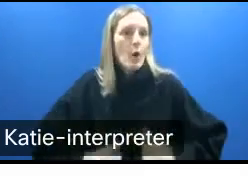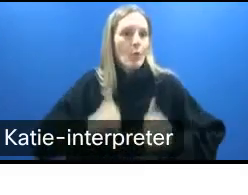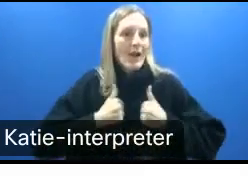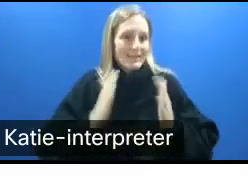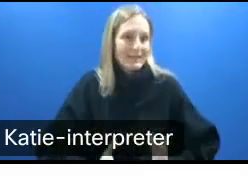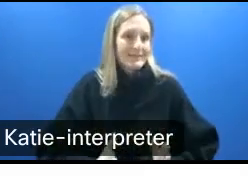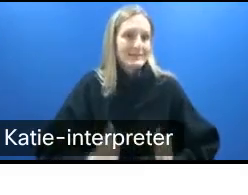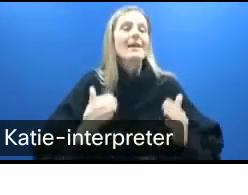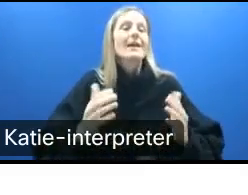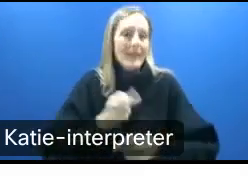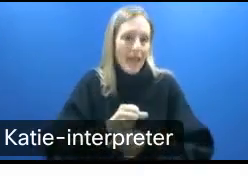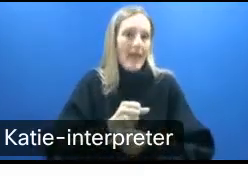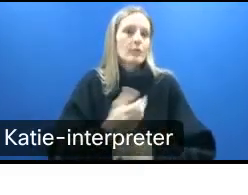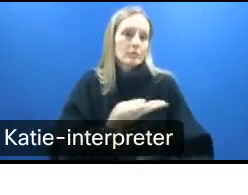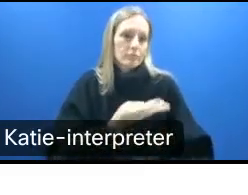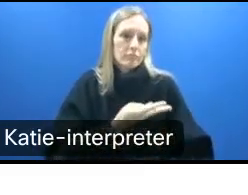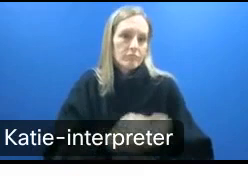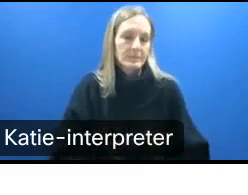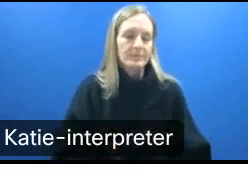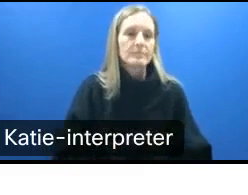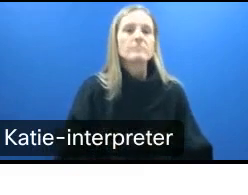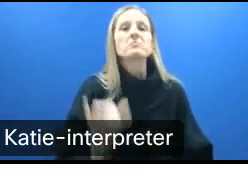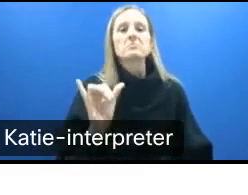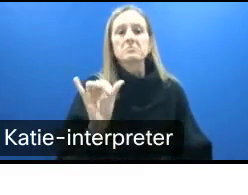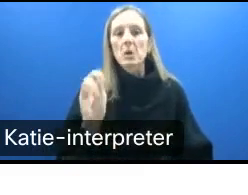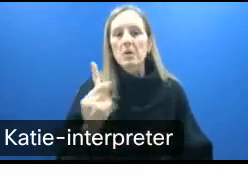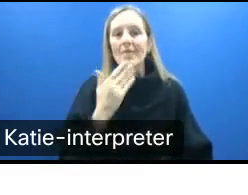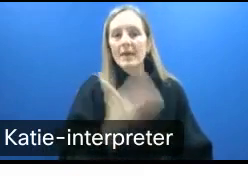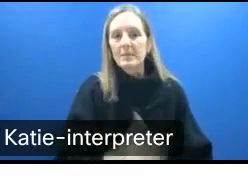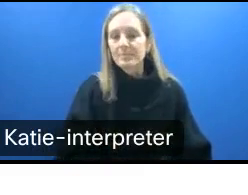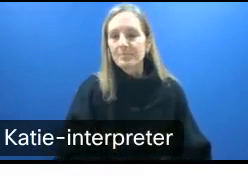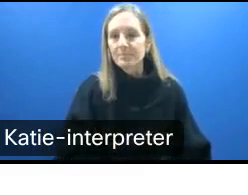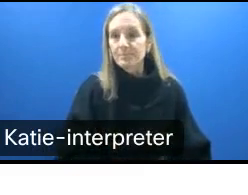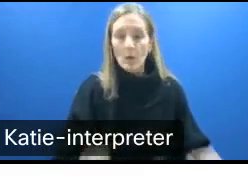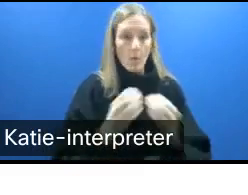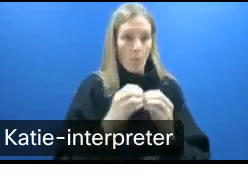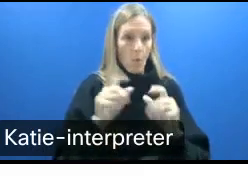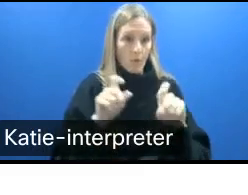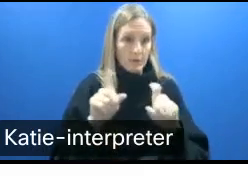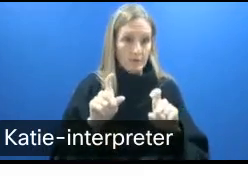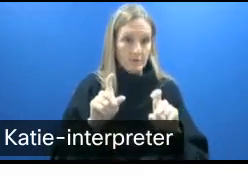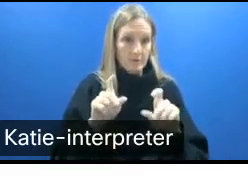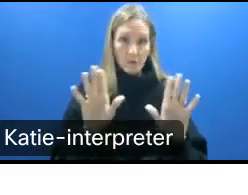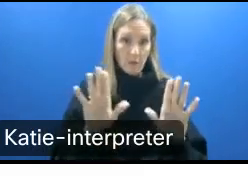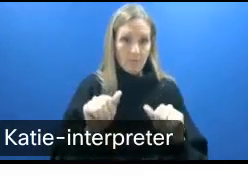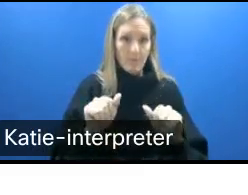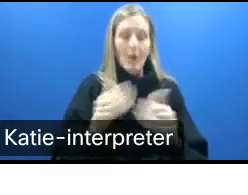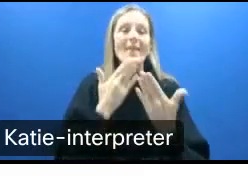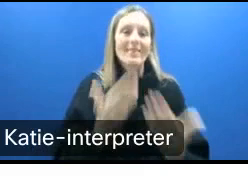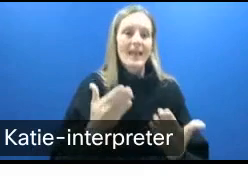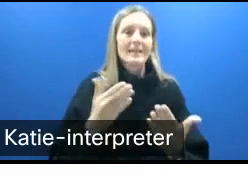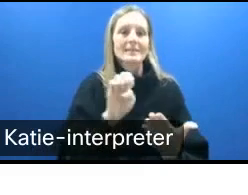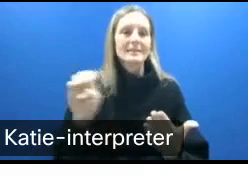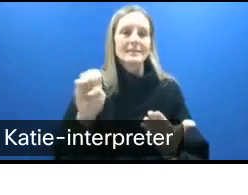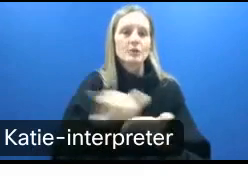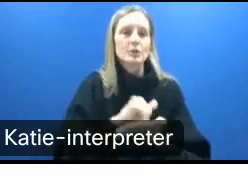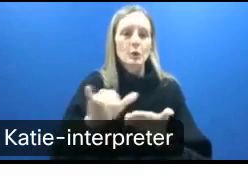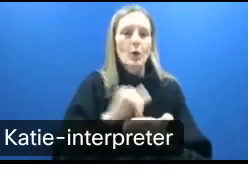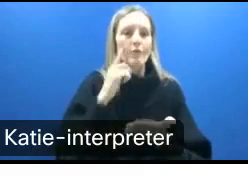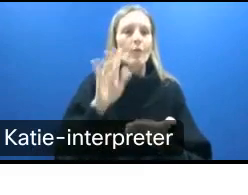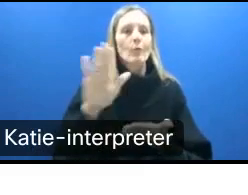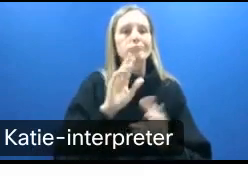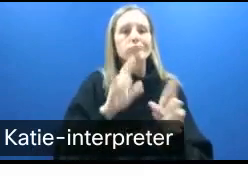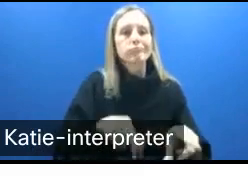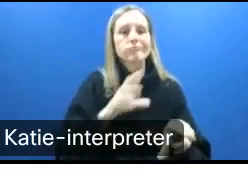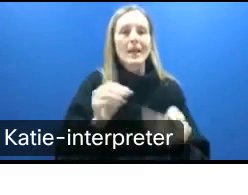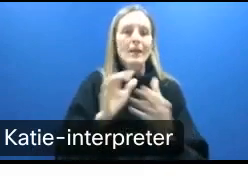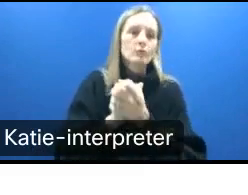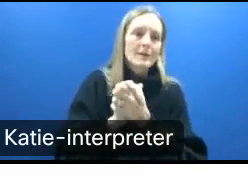Are there any other questions from our board members? I want to thank East, New York for their report and congratulate them on the accomplishments of the last 6 months.